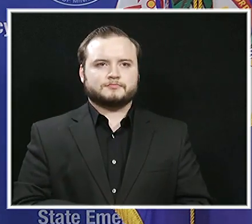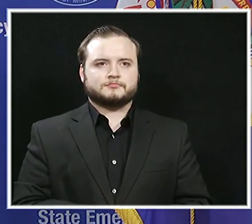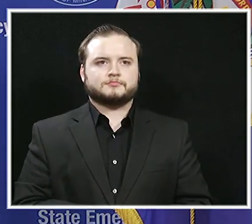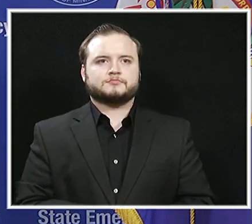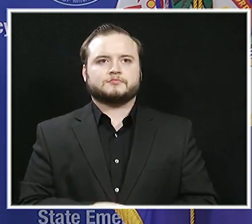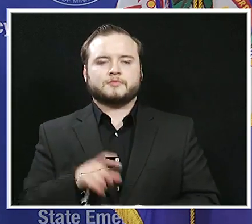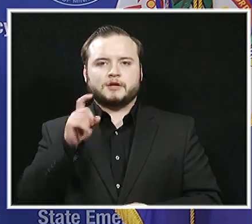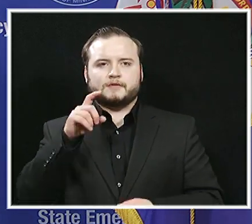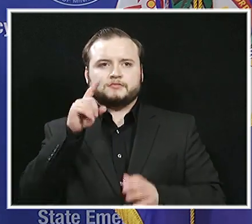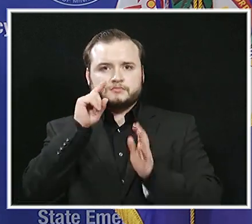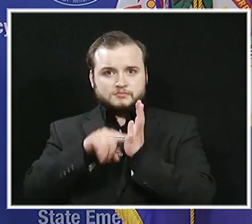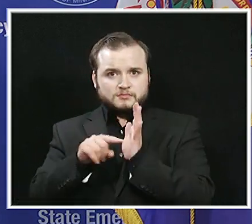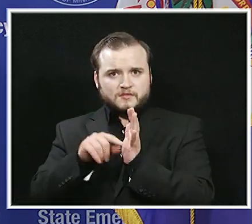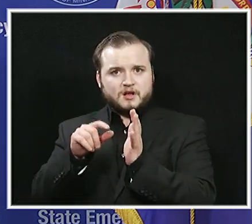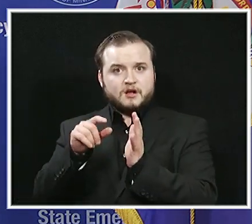without contaminating groundwater.